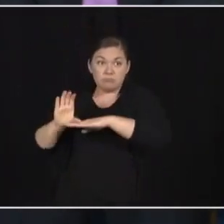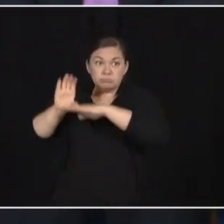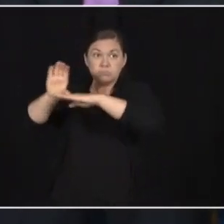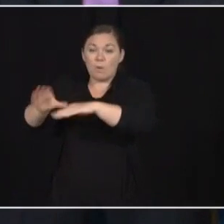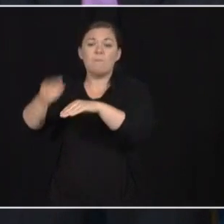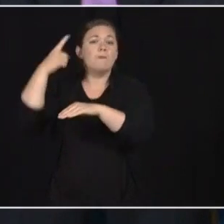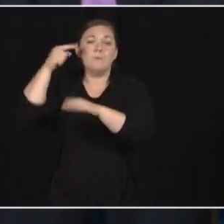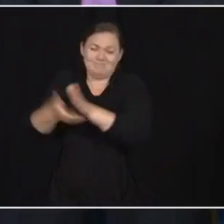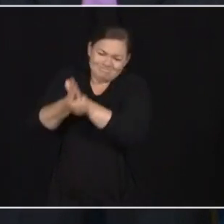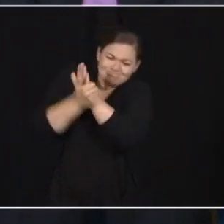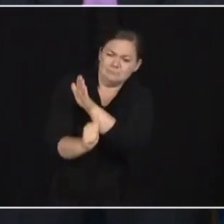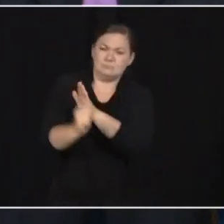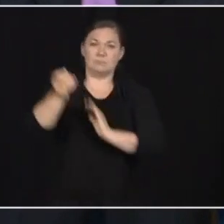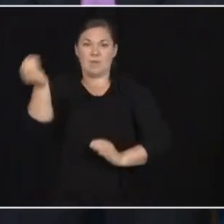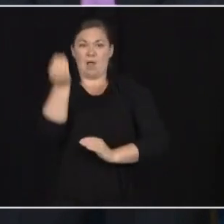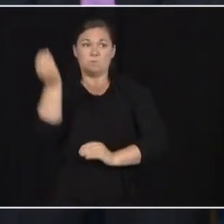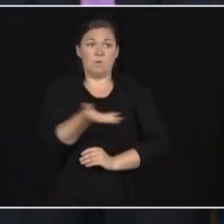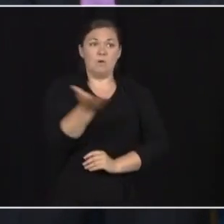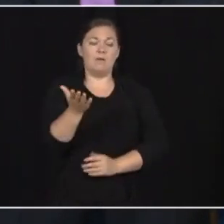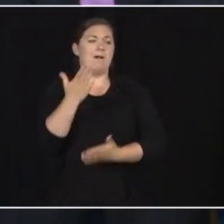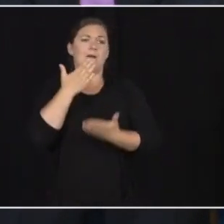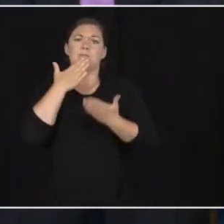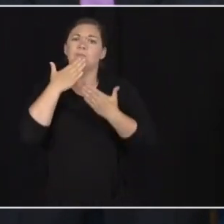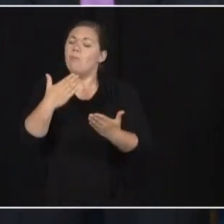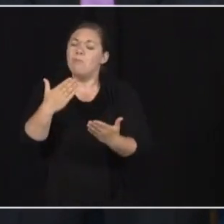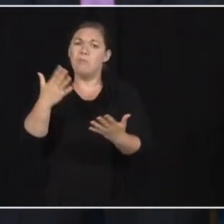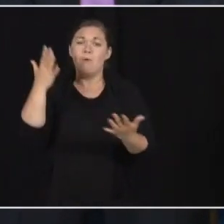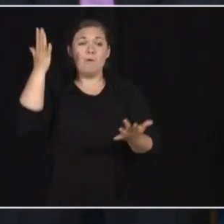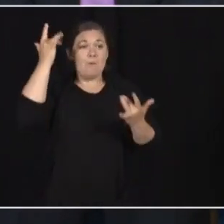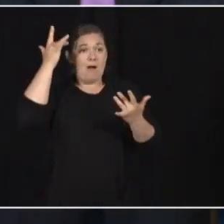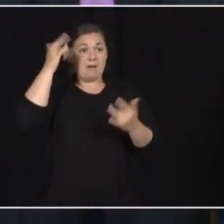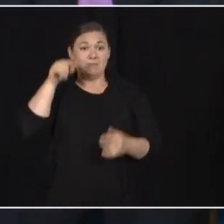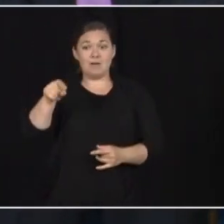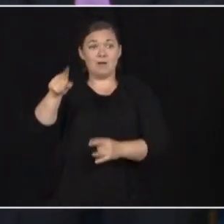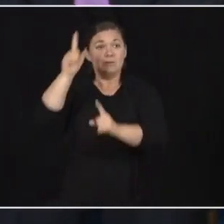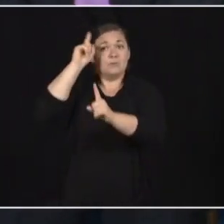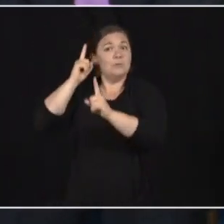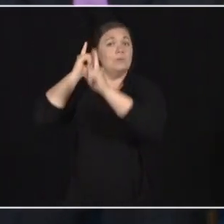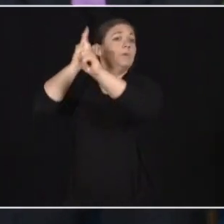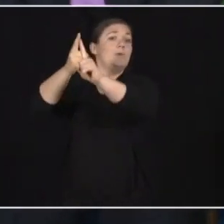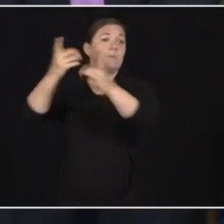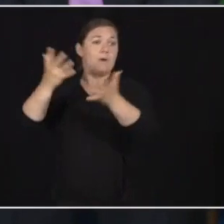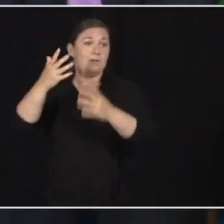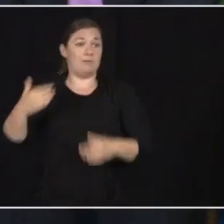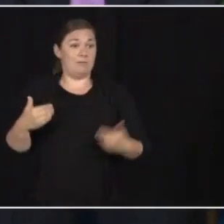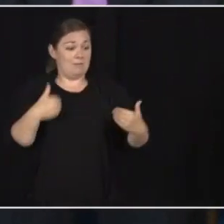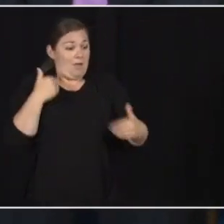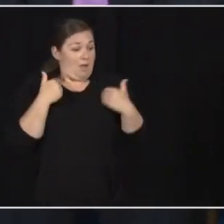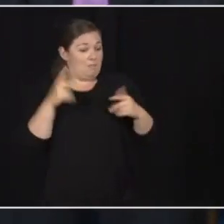Ontario. That's a good investment because their mission